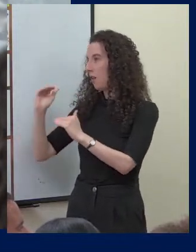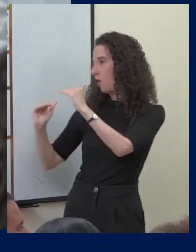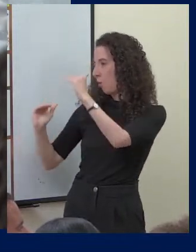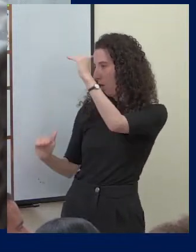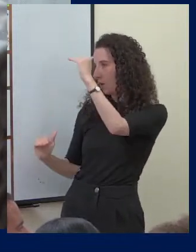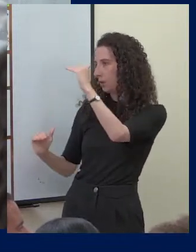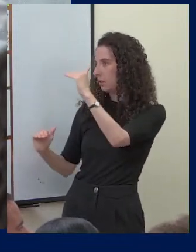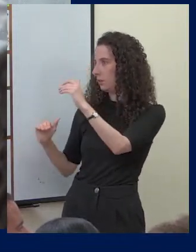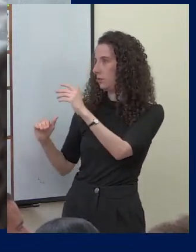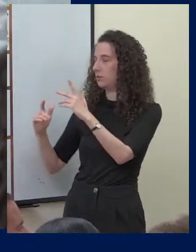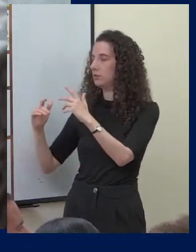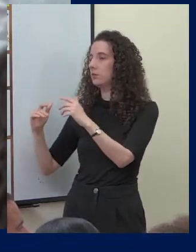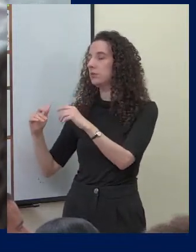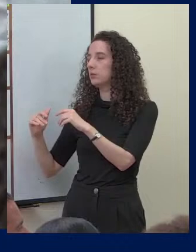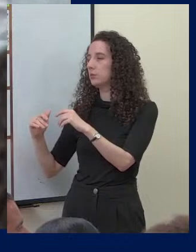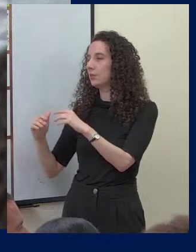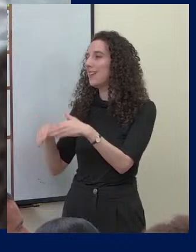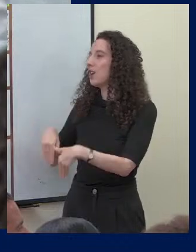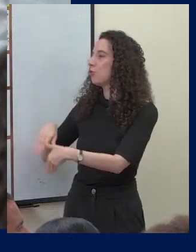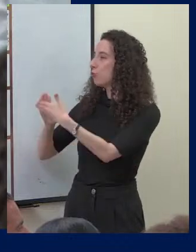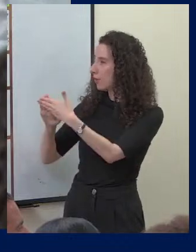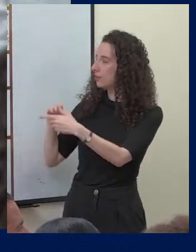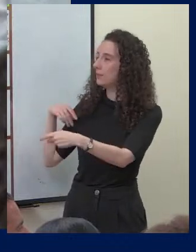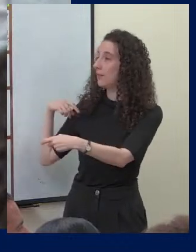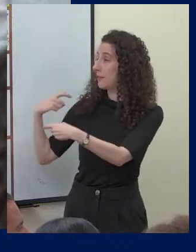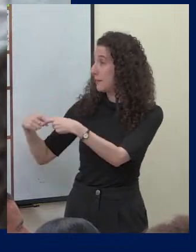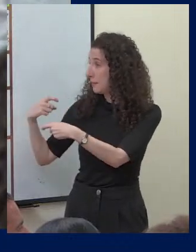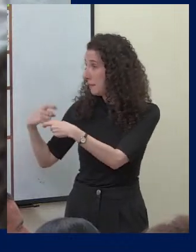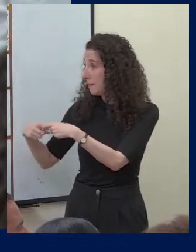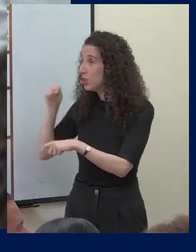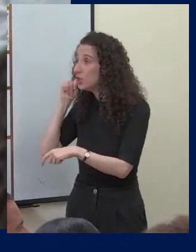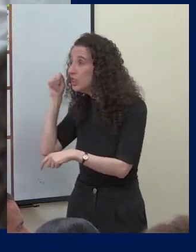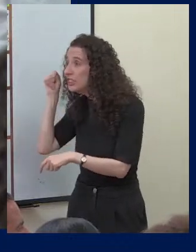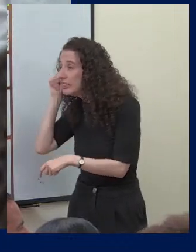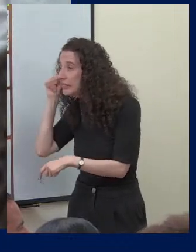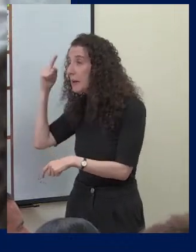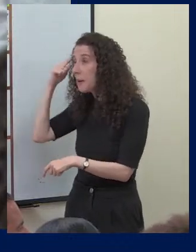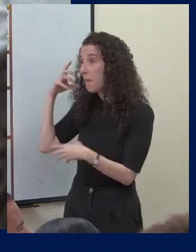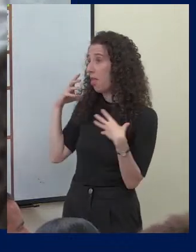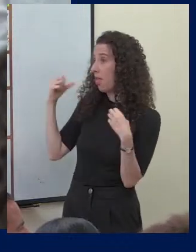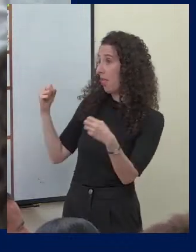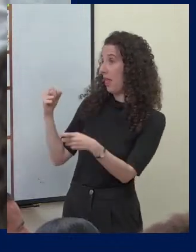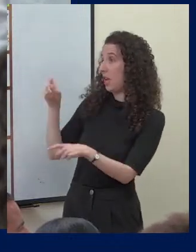the mental health needs of Latino teens Latino community at large.